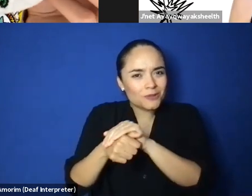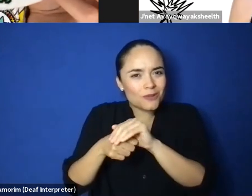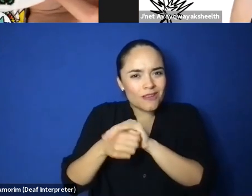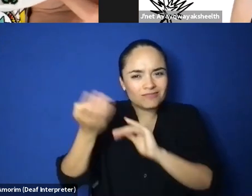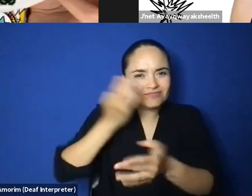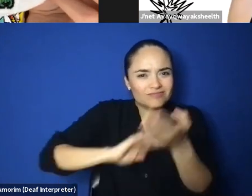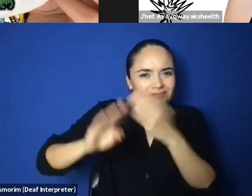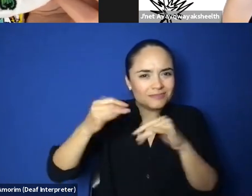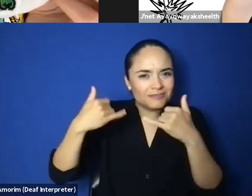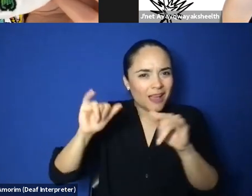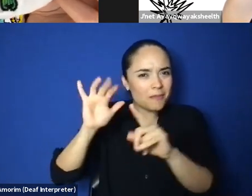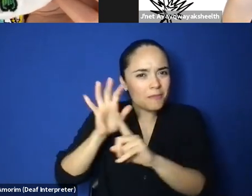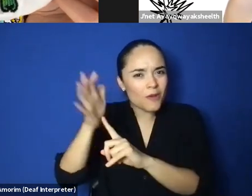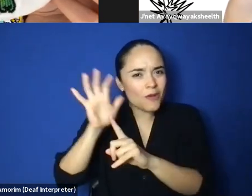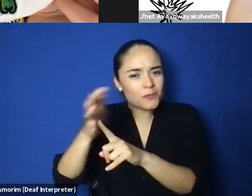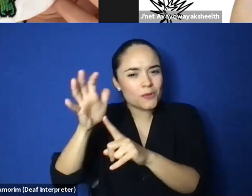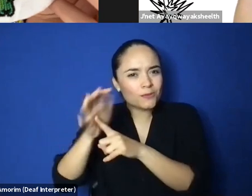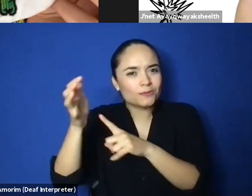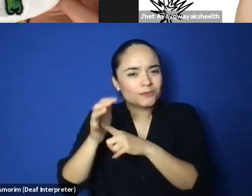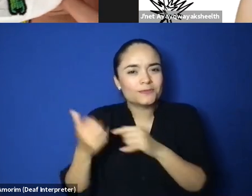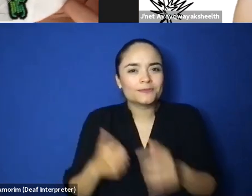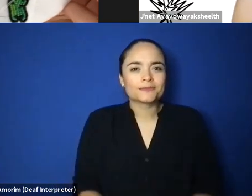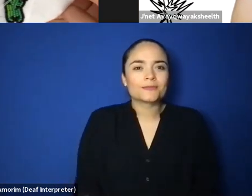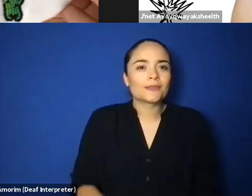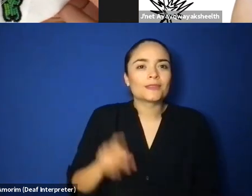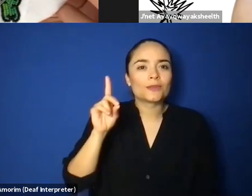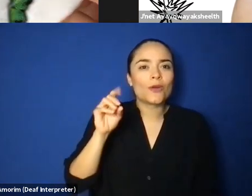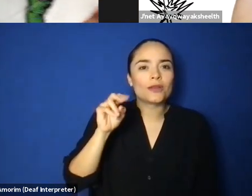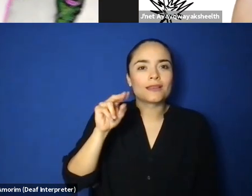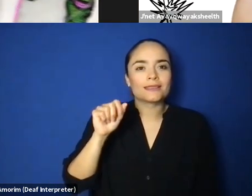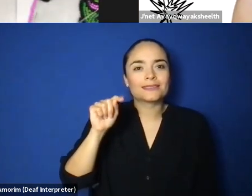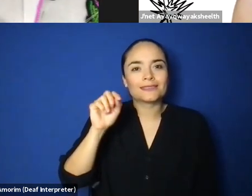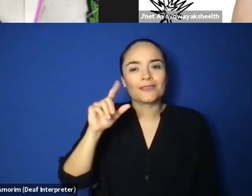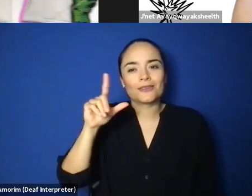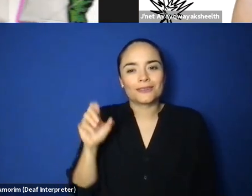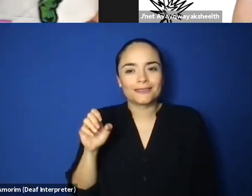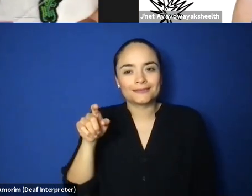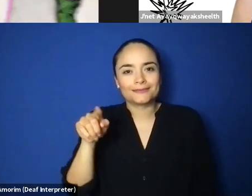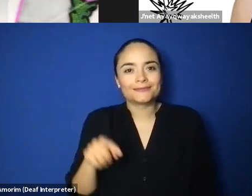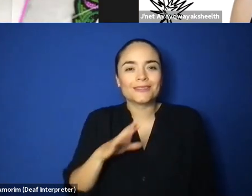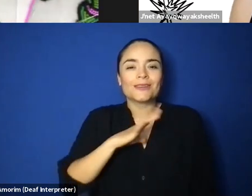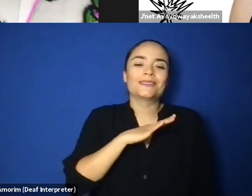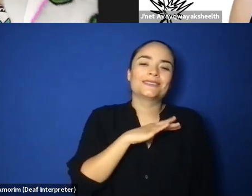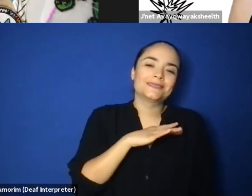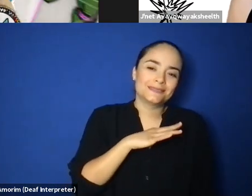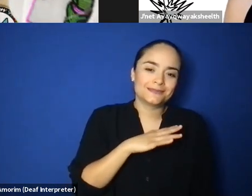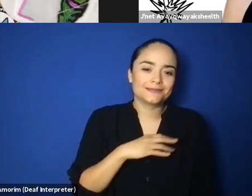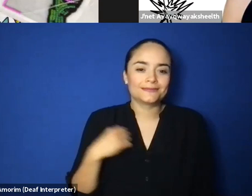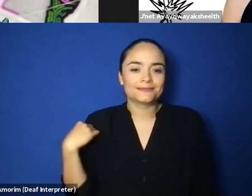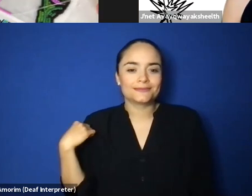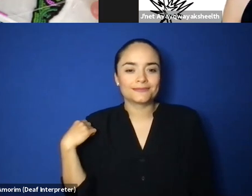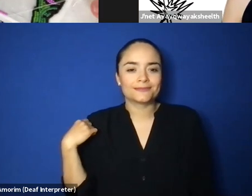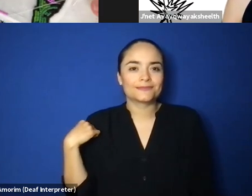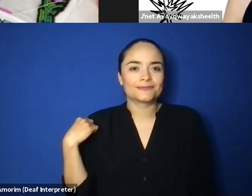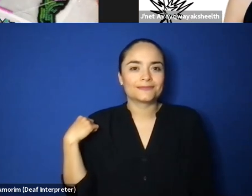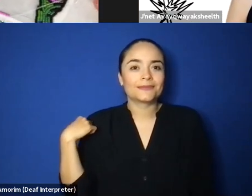been beading -- yeah Donatello, I see. And it was just, sometimes I just bead things for fun, just,